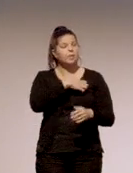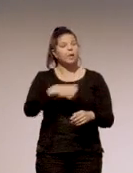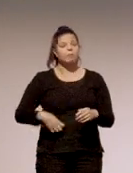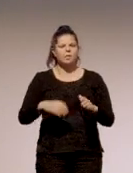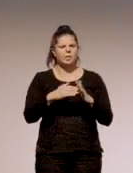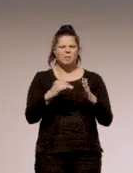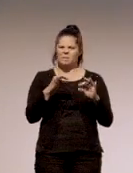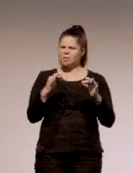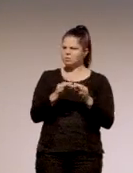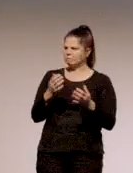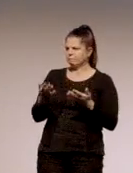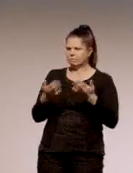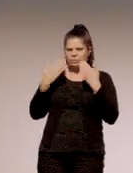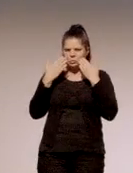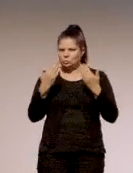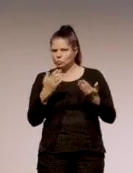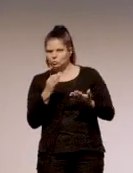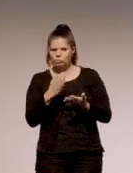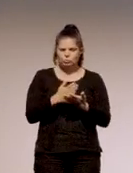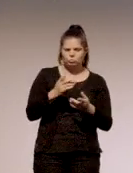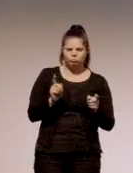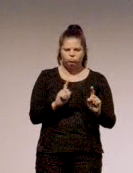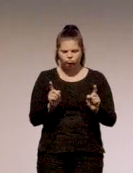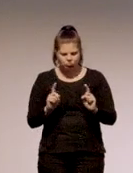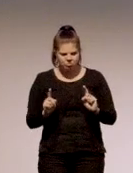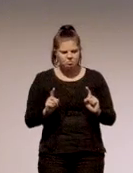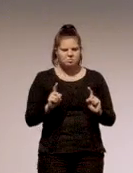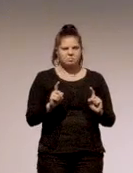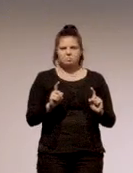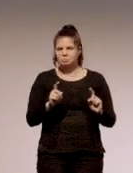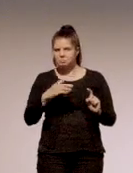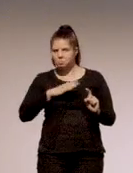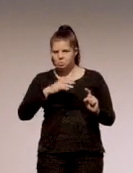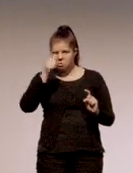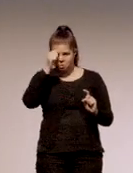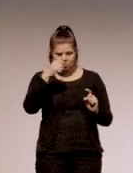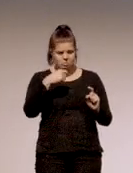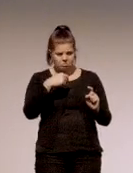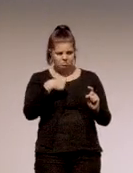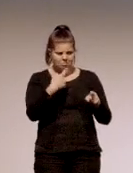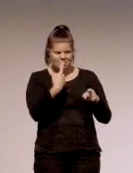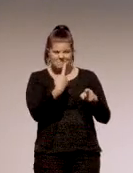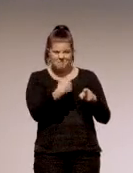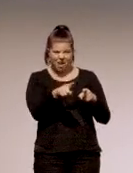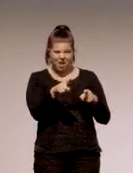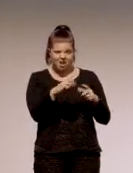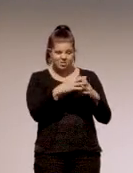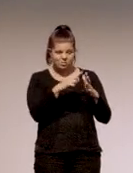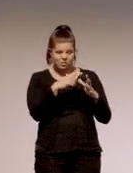thing want to understand how close or for that matter how far away they are from meeting that WCAG 2.0 AA certification.